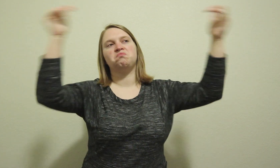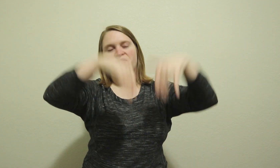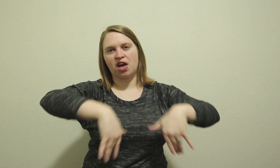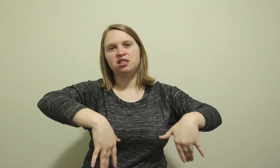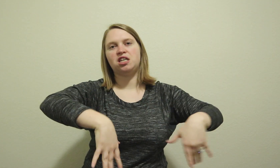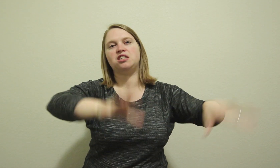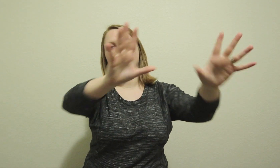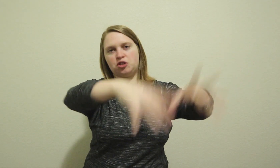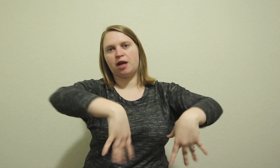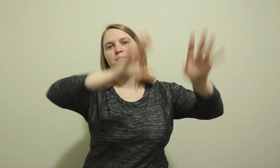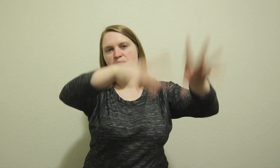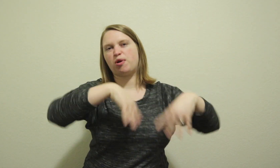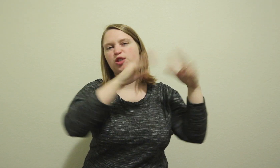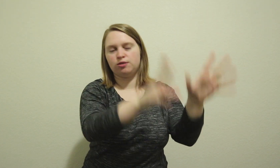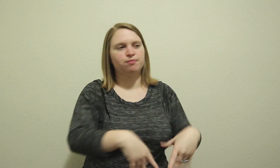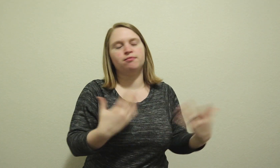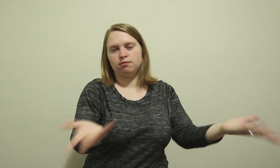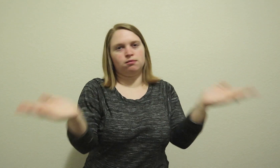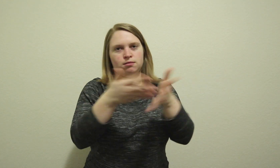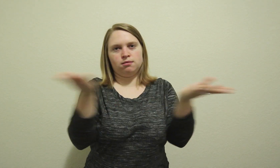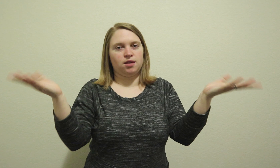to vent it to like push